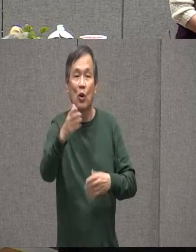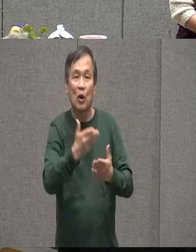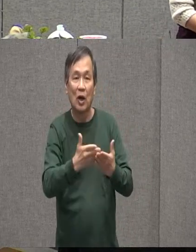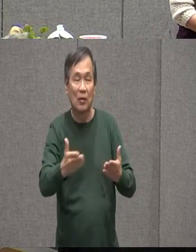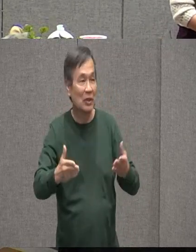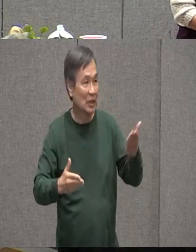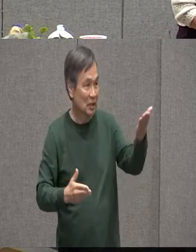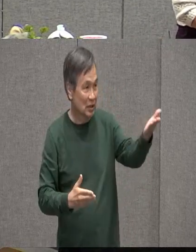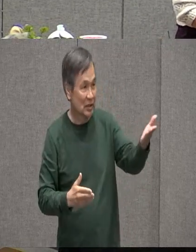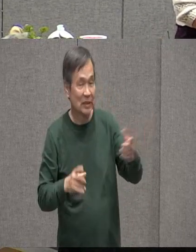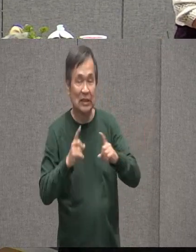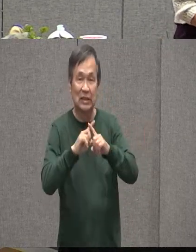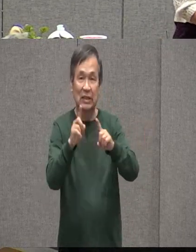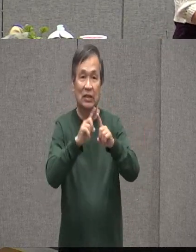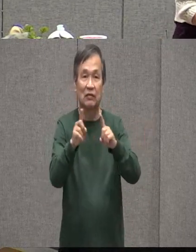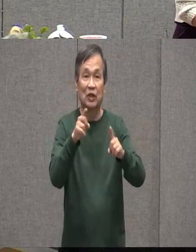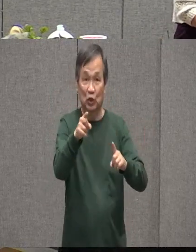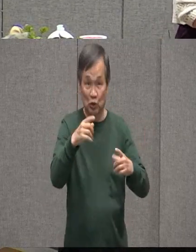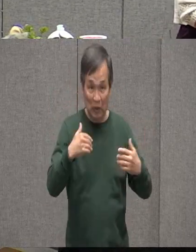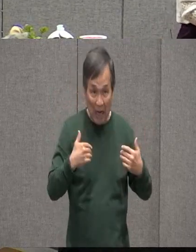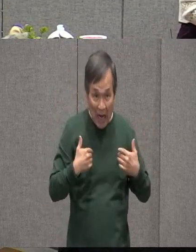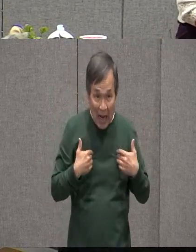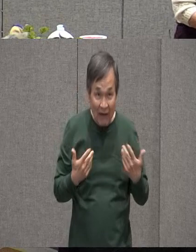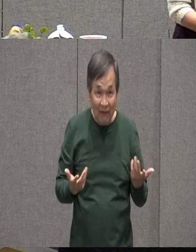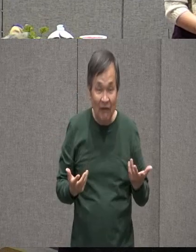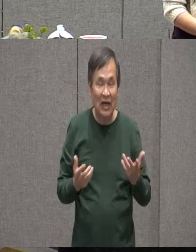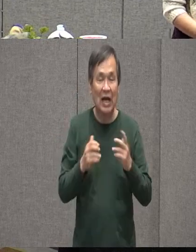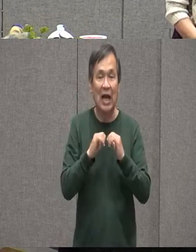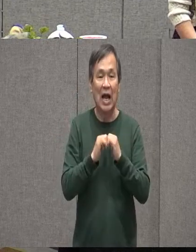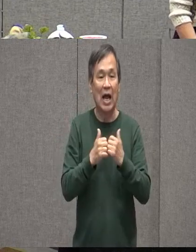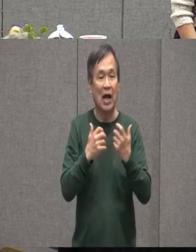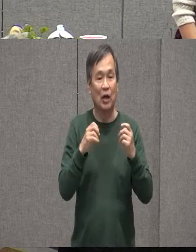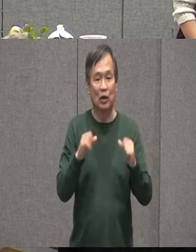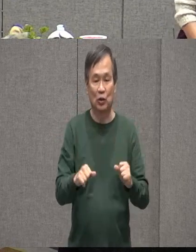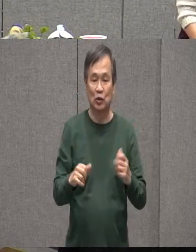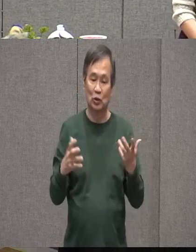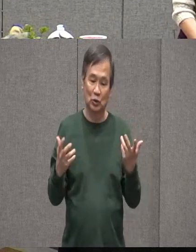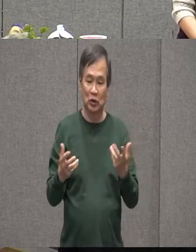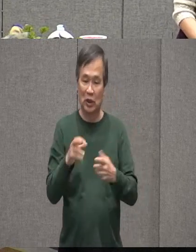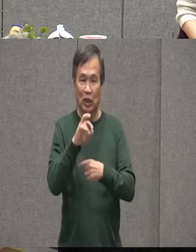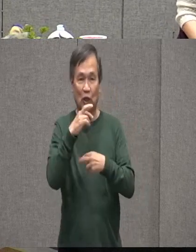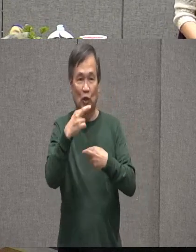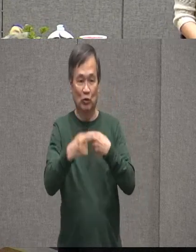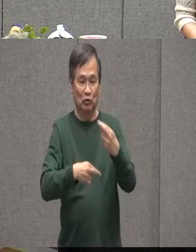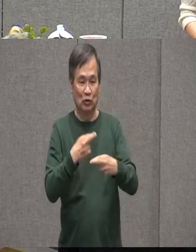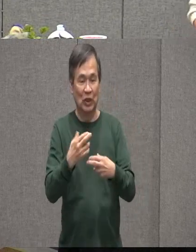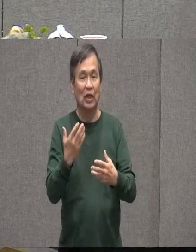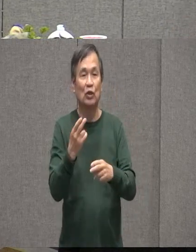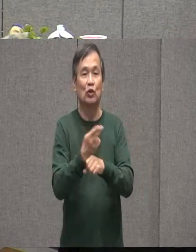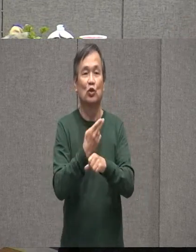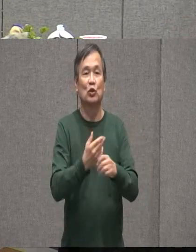and different things you have and how you attach them together. That's the most important thing.